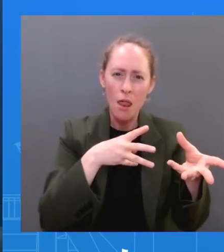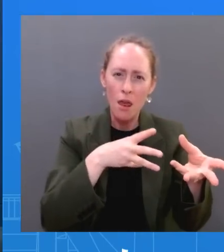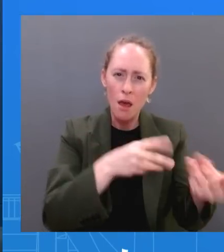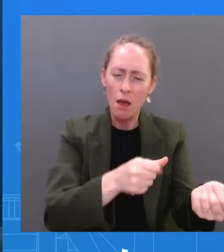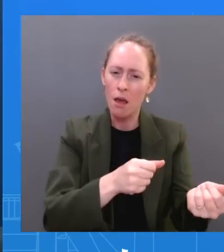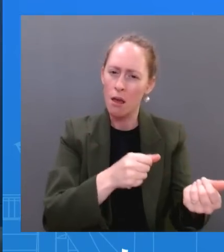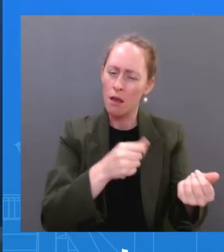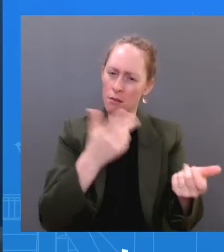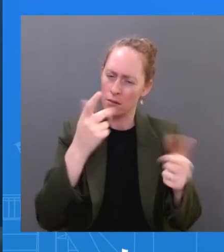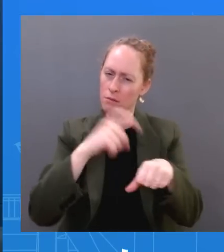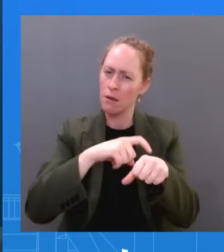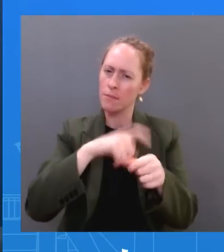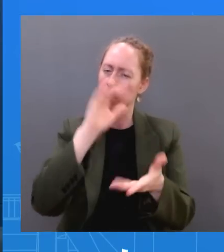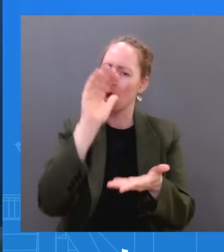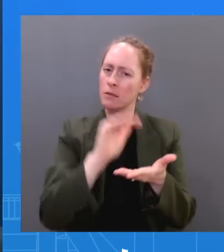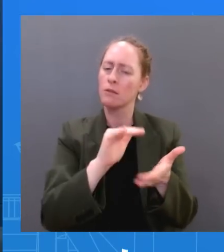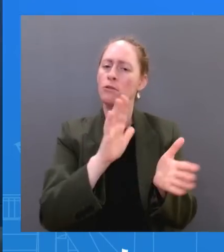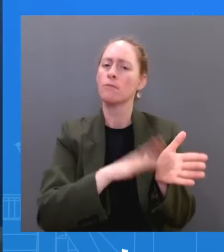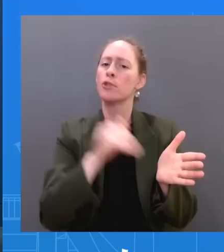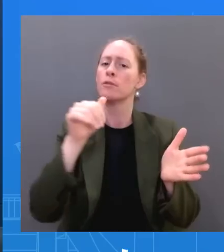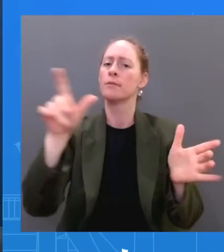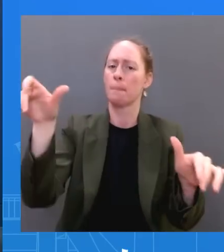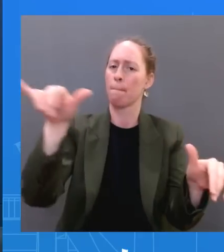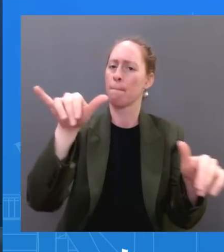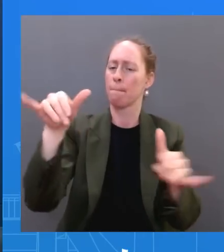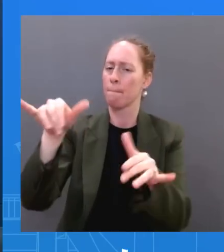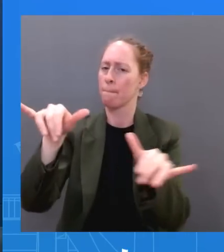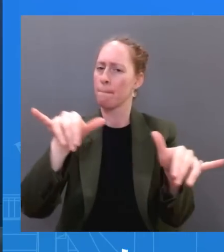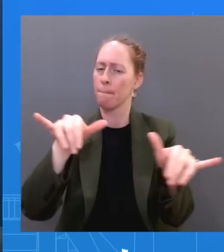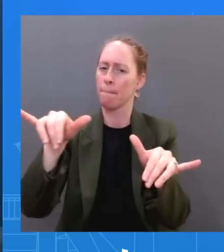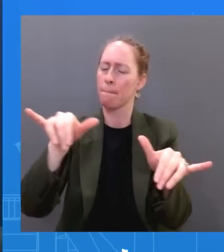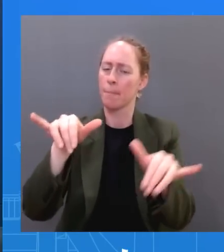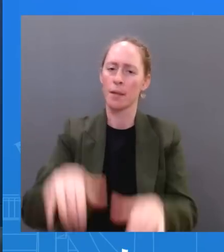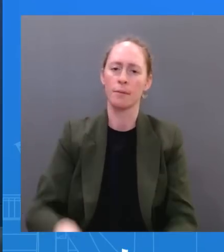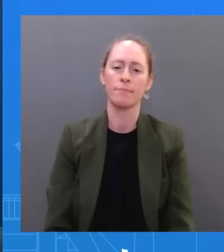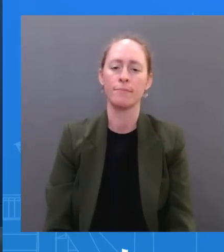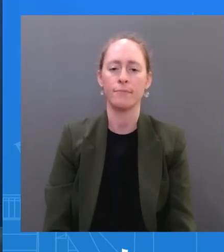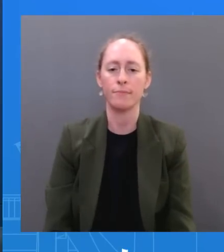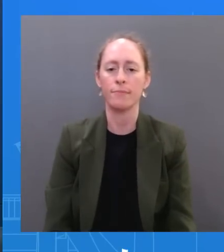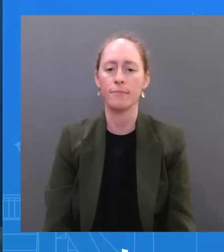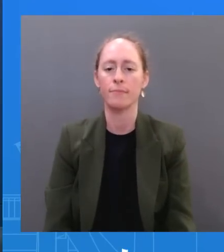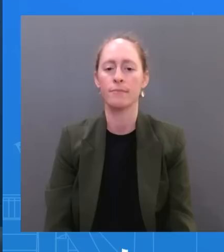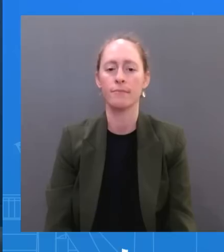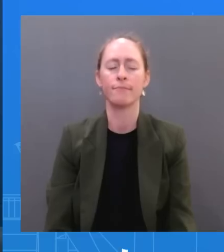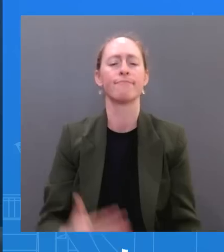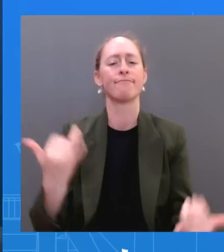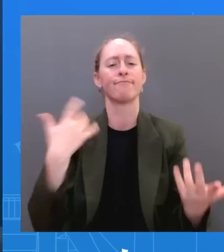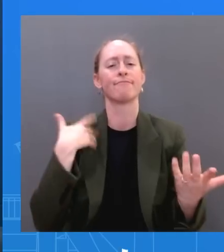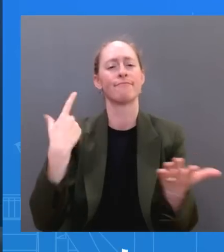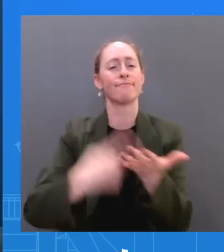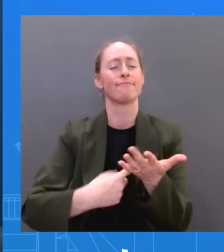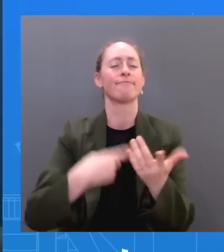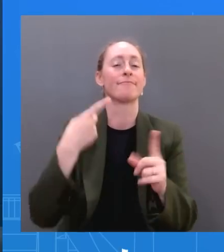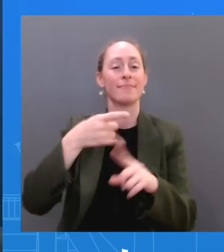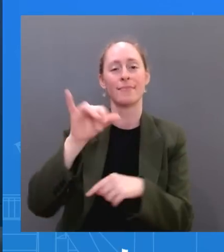And looking ahead, there are a number of reasons why we expect those high prices to ease over the coming months.